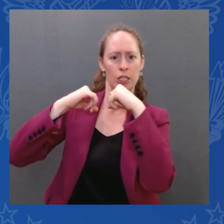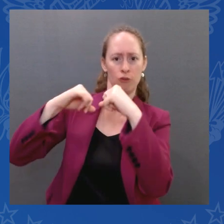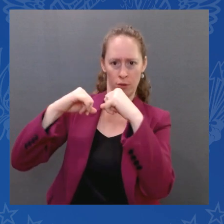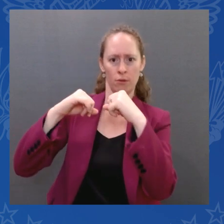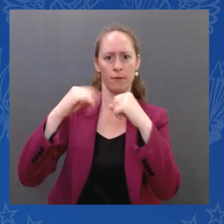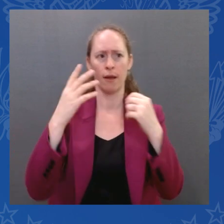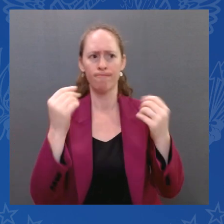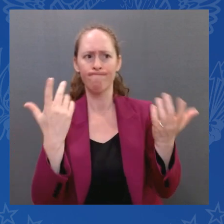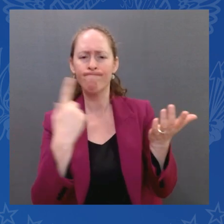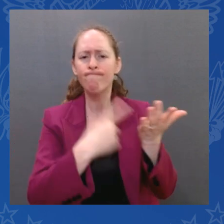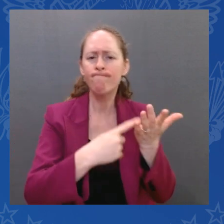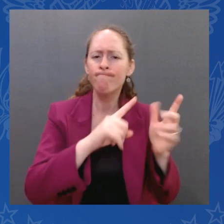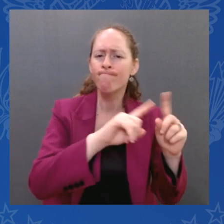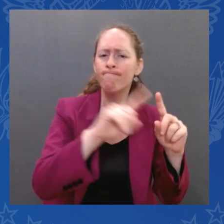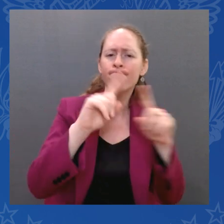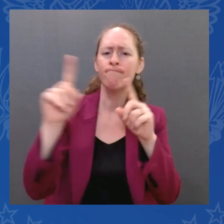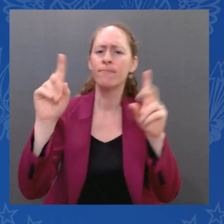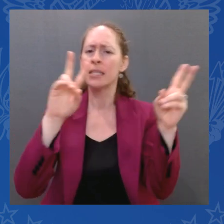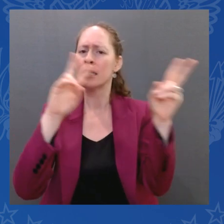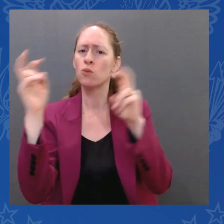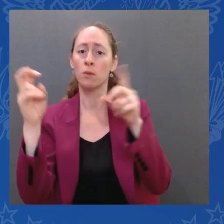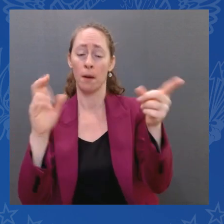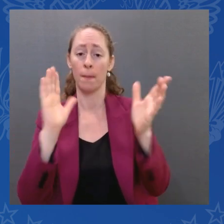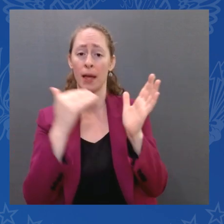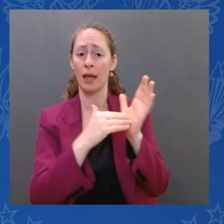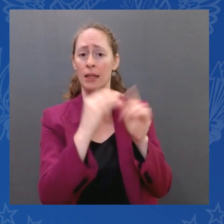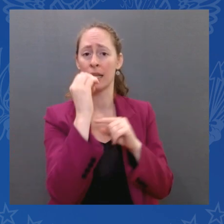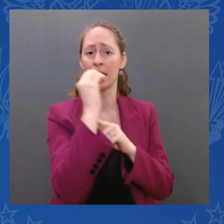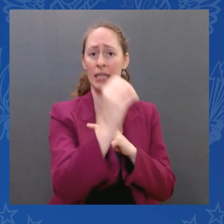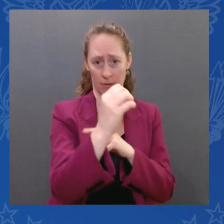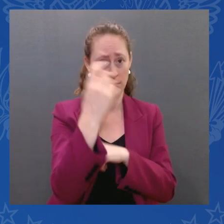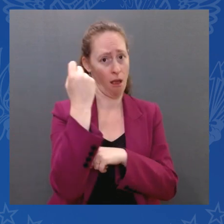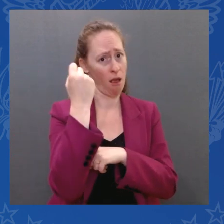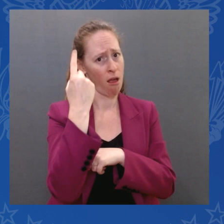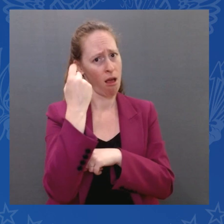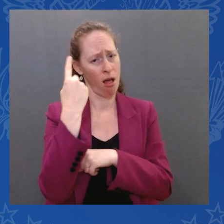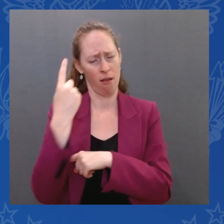And we will discuss the need to renew a strong global coalition